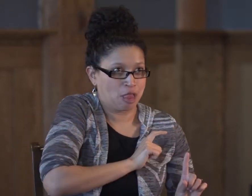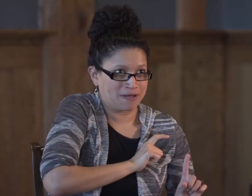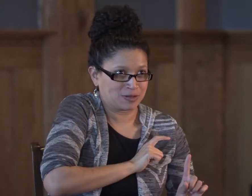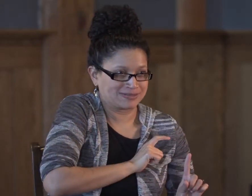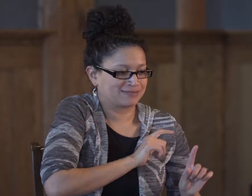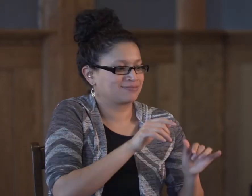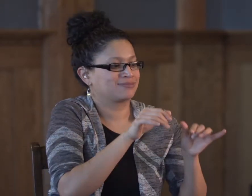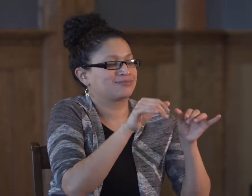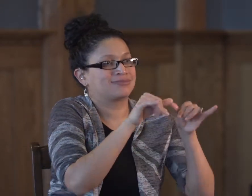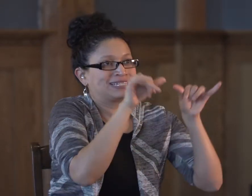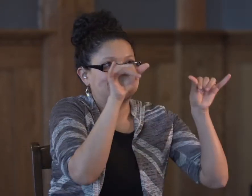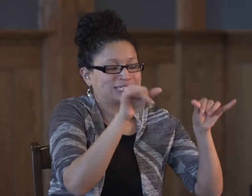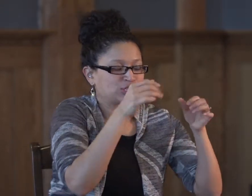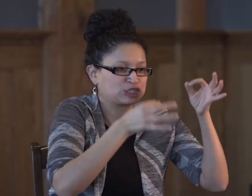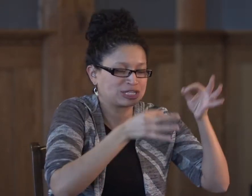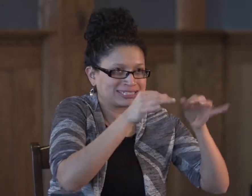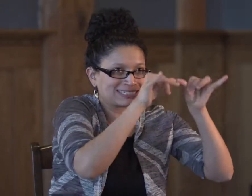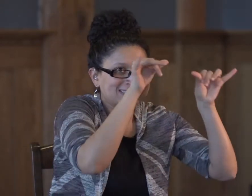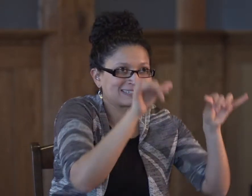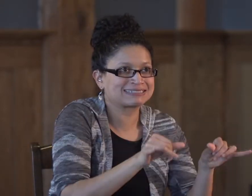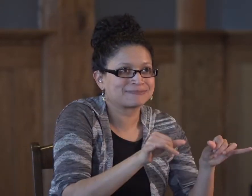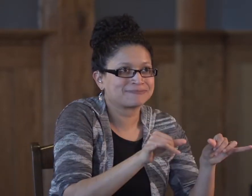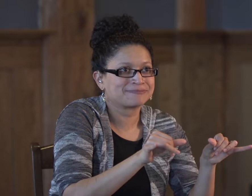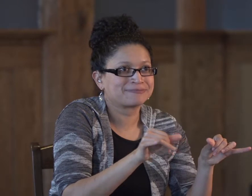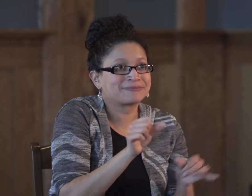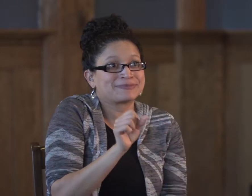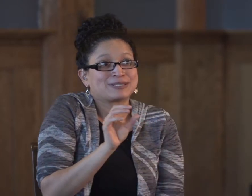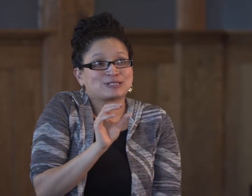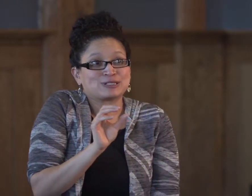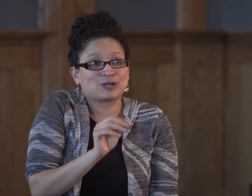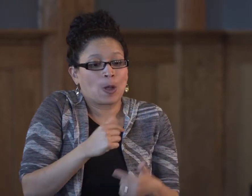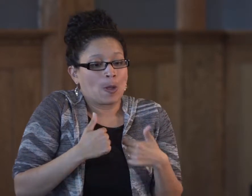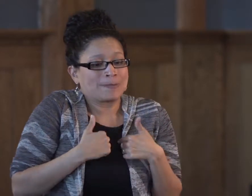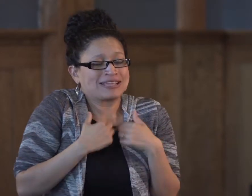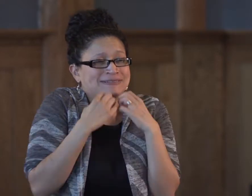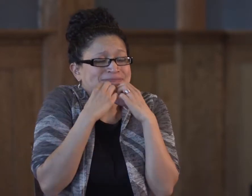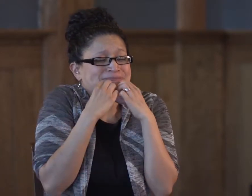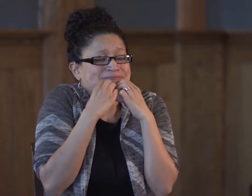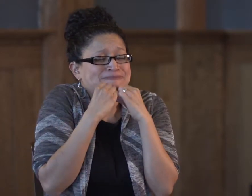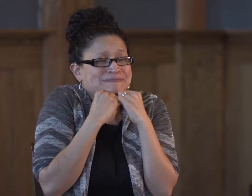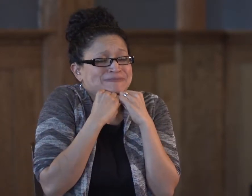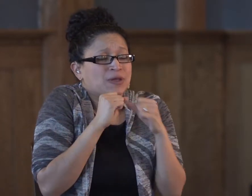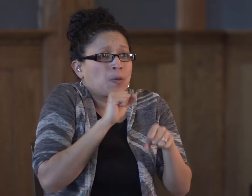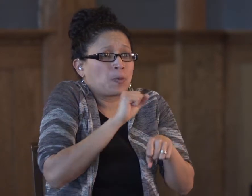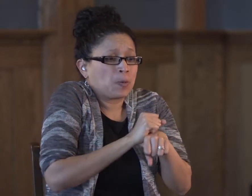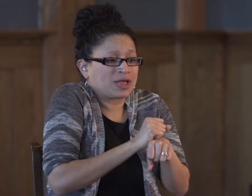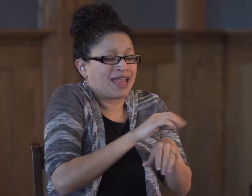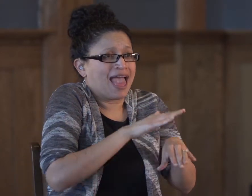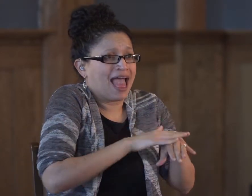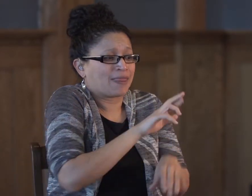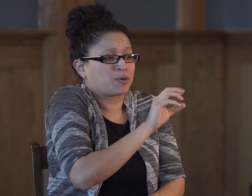victims are further marginalized. Systemically, within the criminal justice system, I deeply